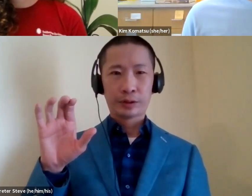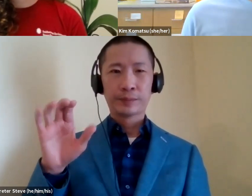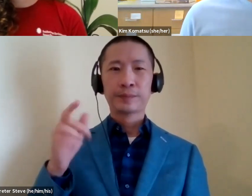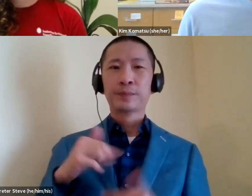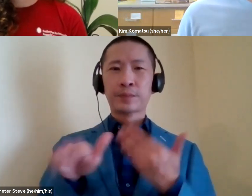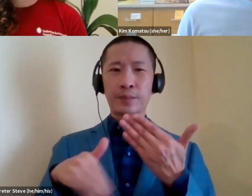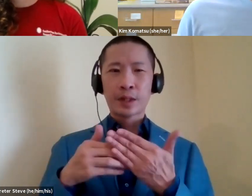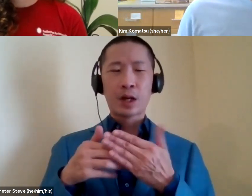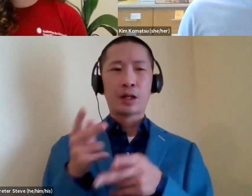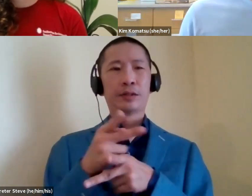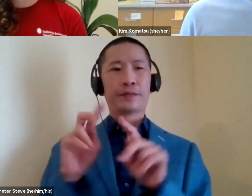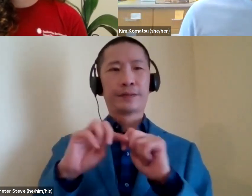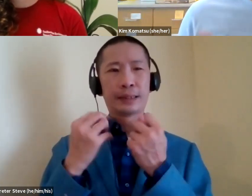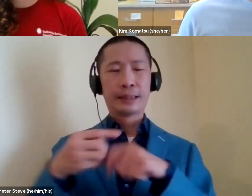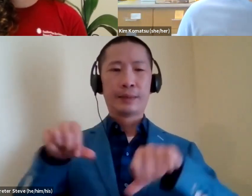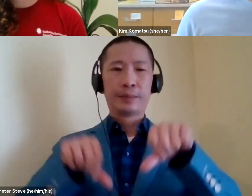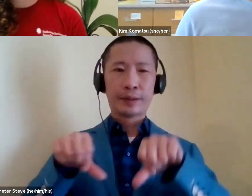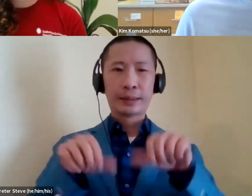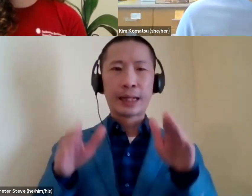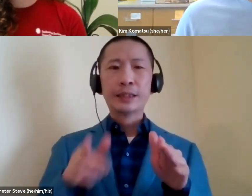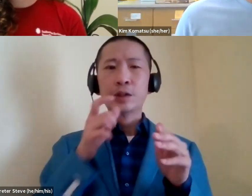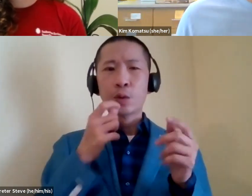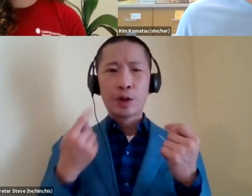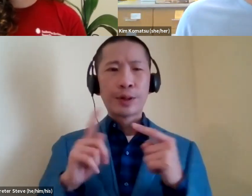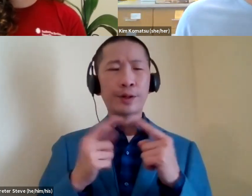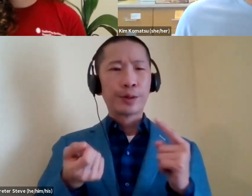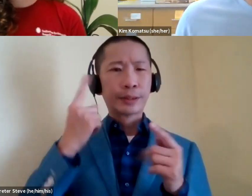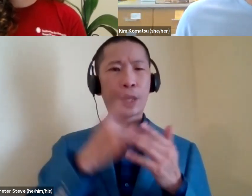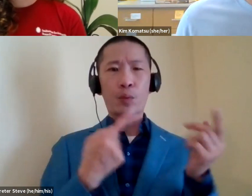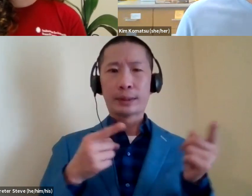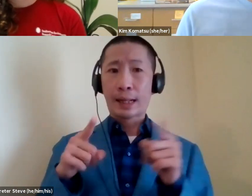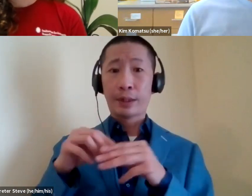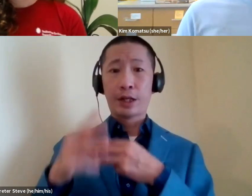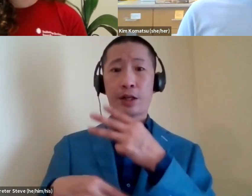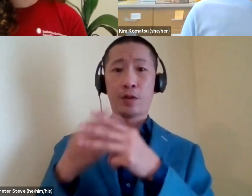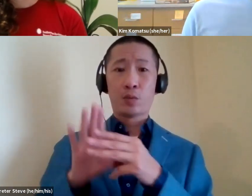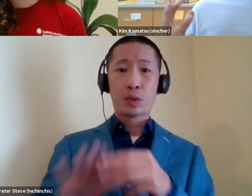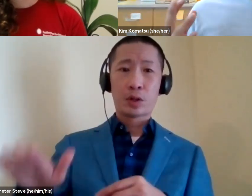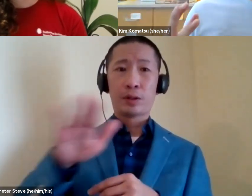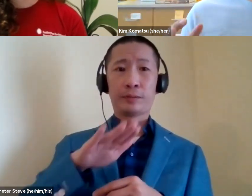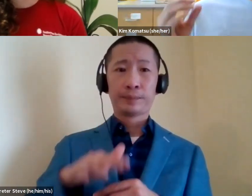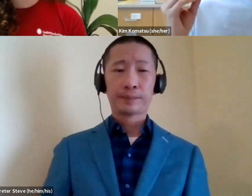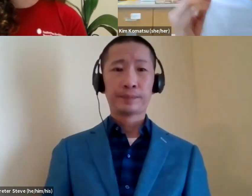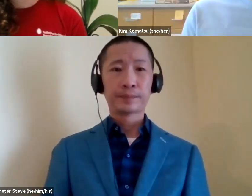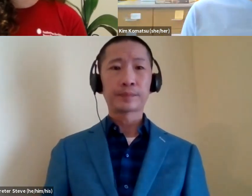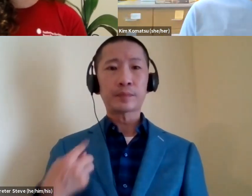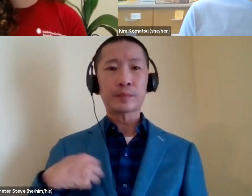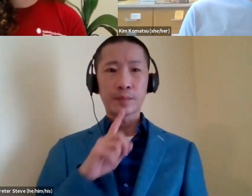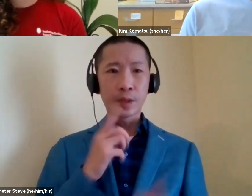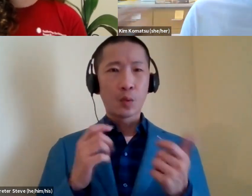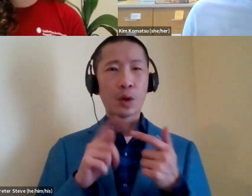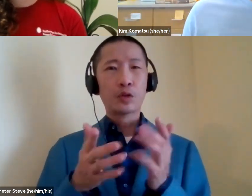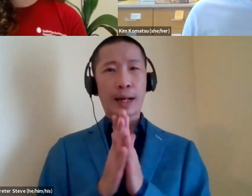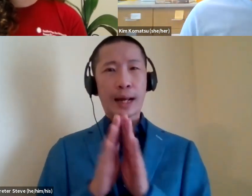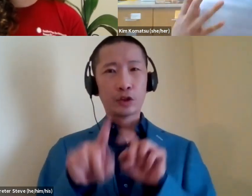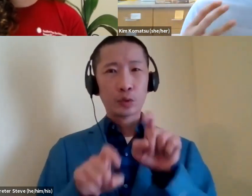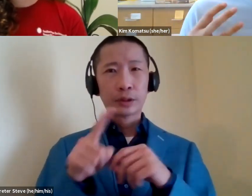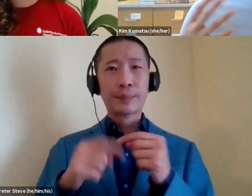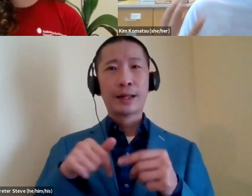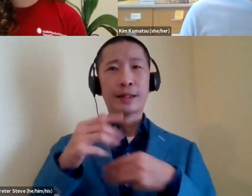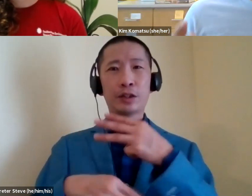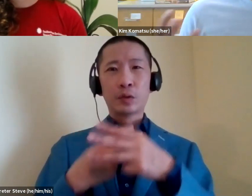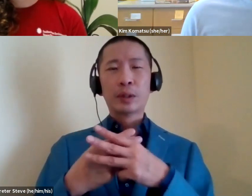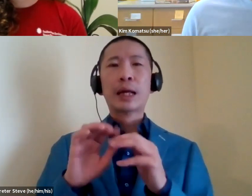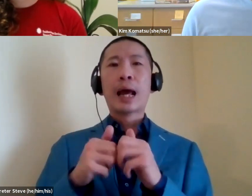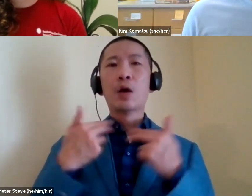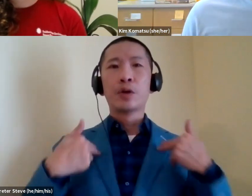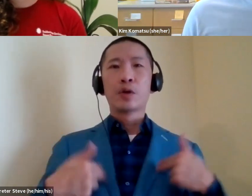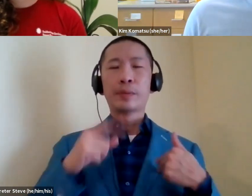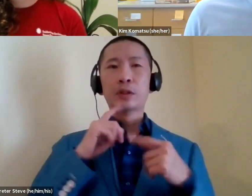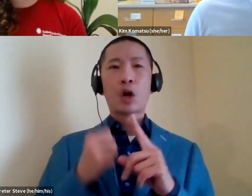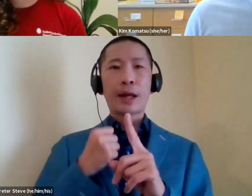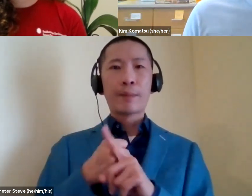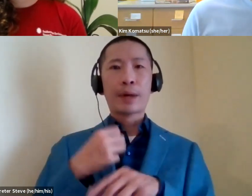Kim Komatsu (she/her): supervising teams of scientists that are trying to understand what's happening in the world around us, and so we really want to ask questions about this world and also how humans are impacting the world around us.